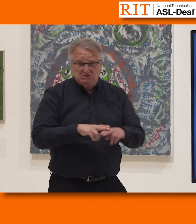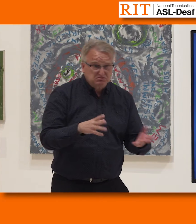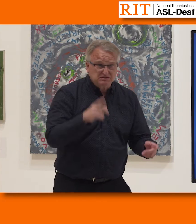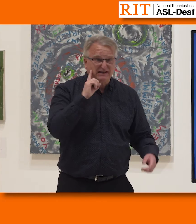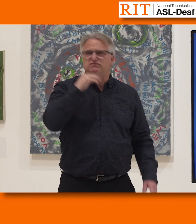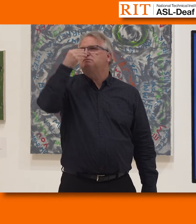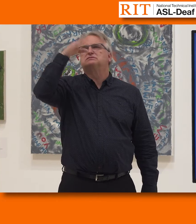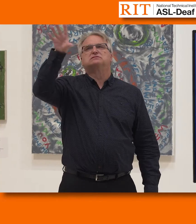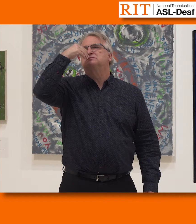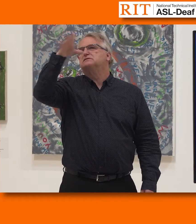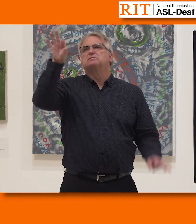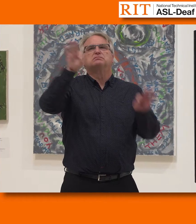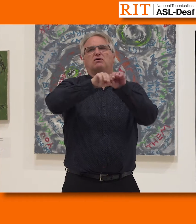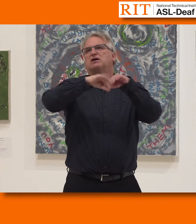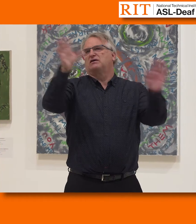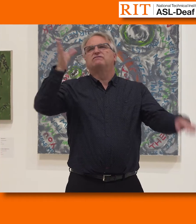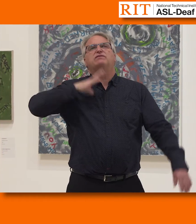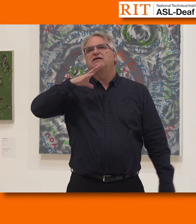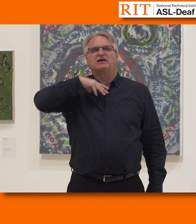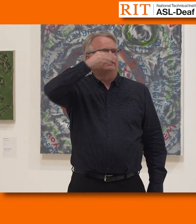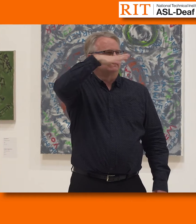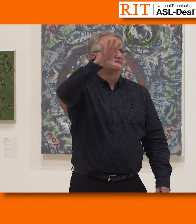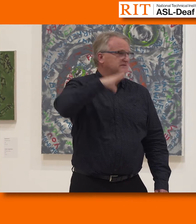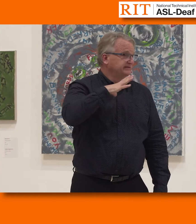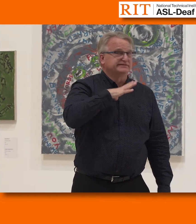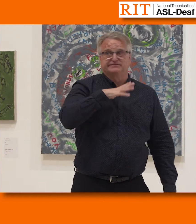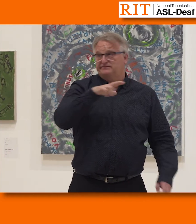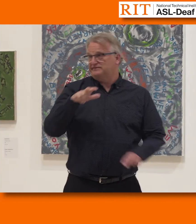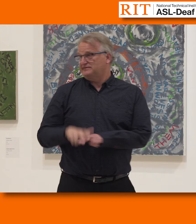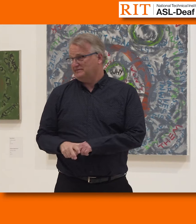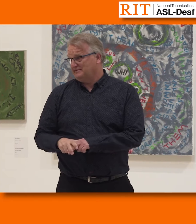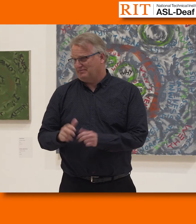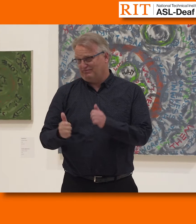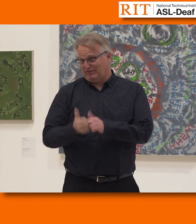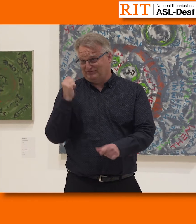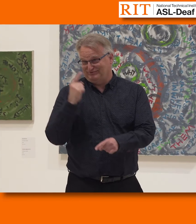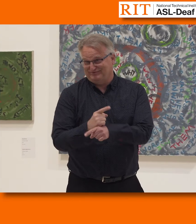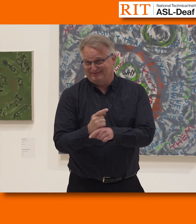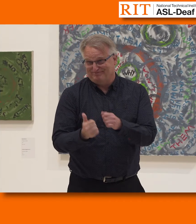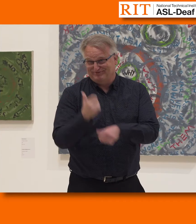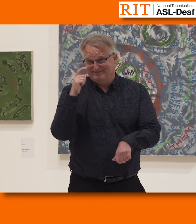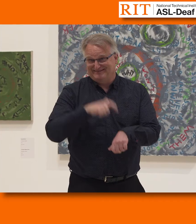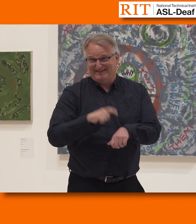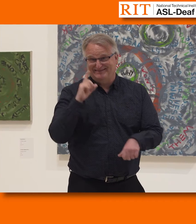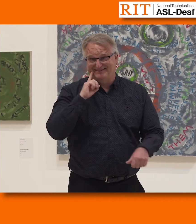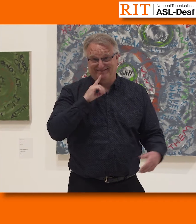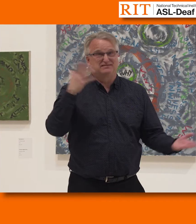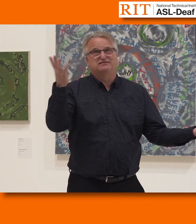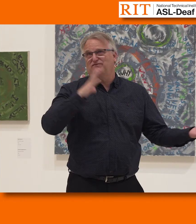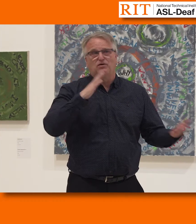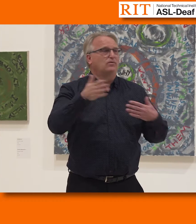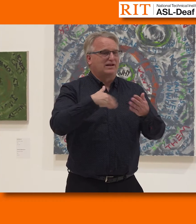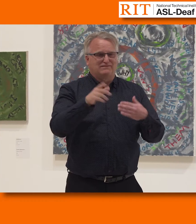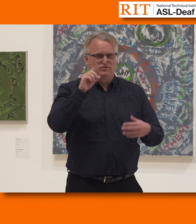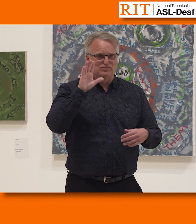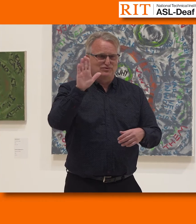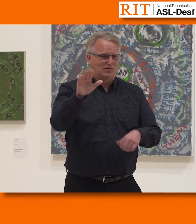if they have a particular preference. Sign with English or ASL. But most Deaf consumers don't have a preference. Just sign clearly.